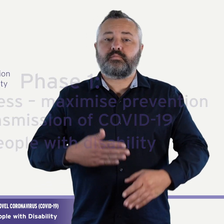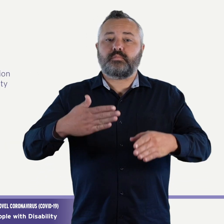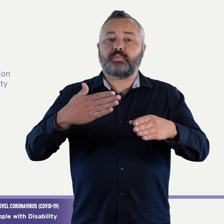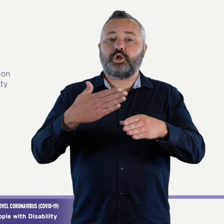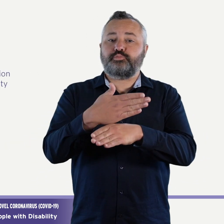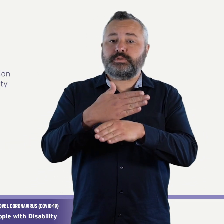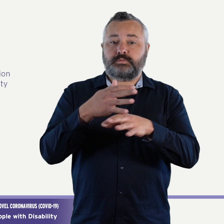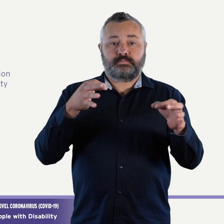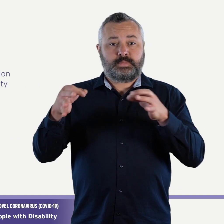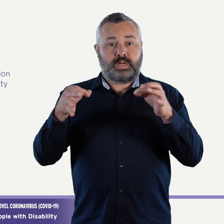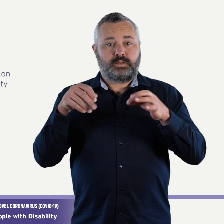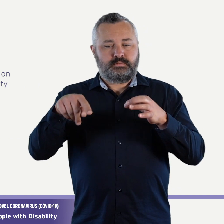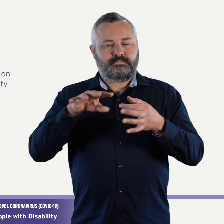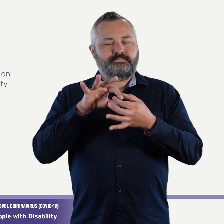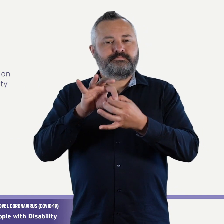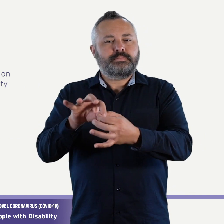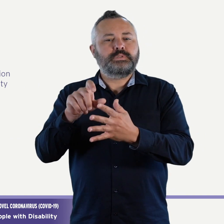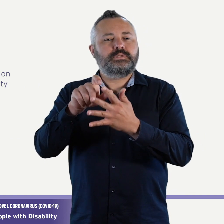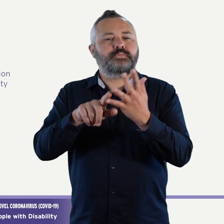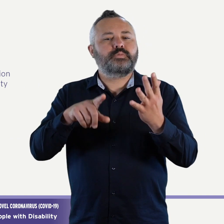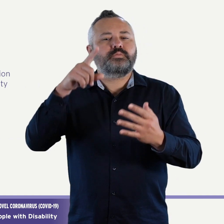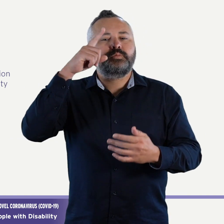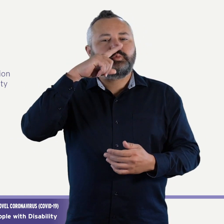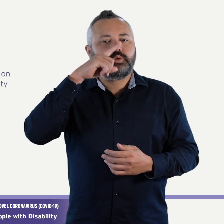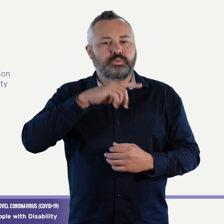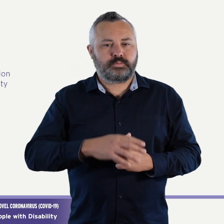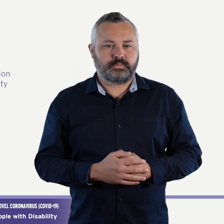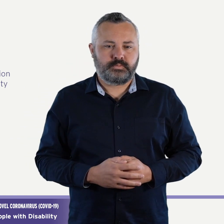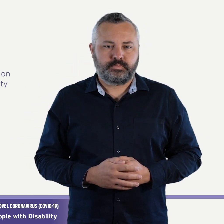Operational Plan as it relates to people with disability.